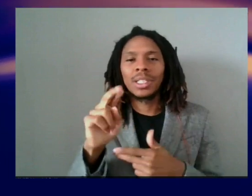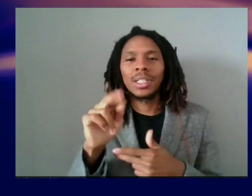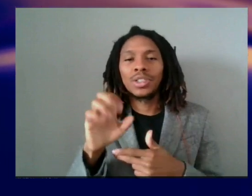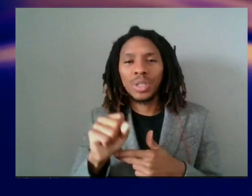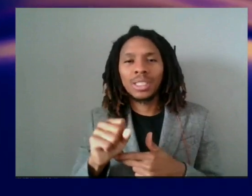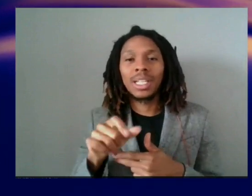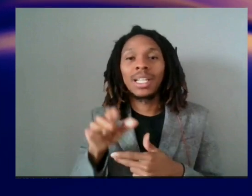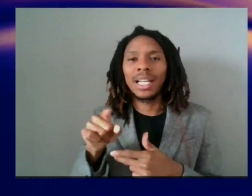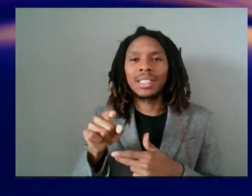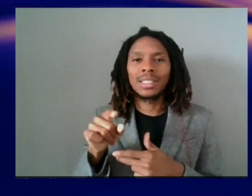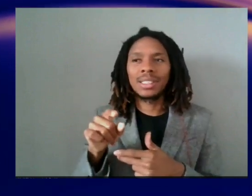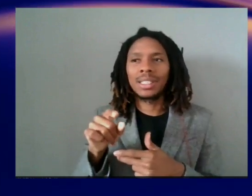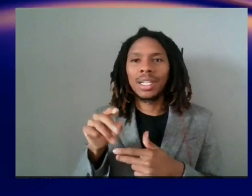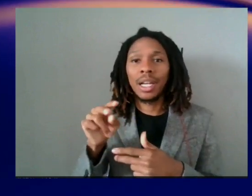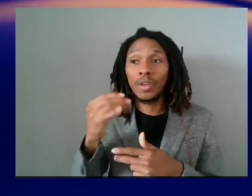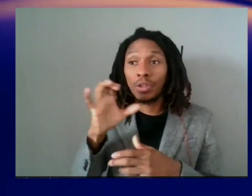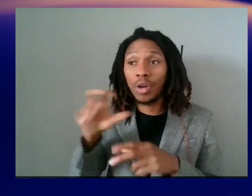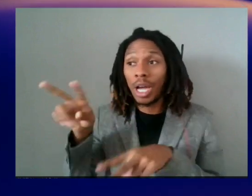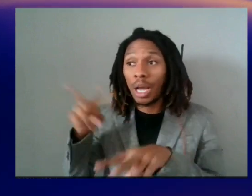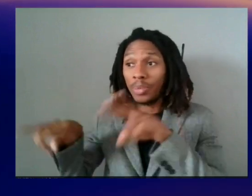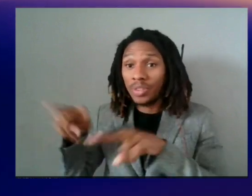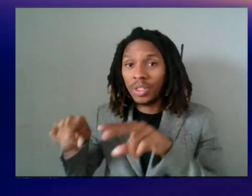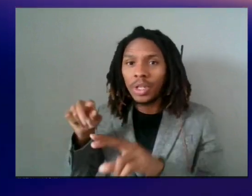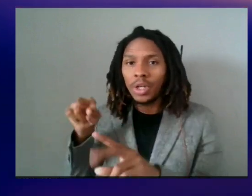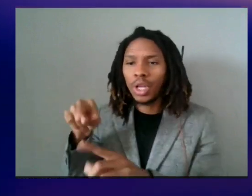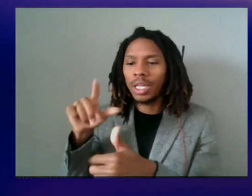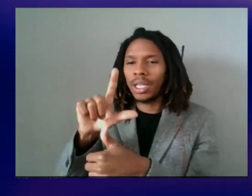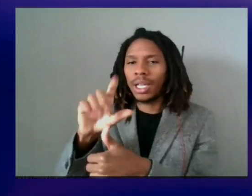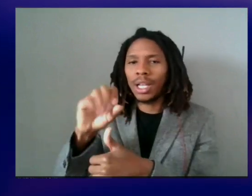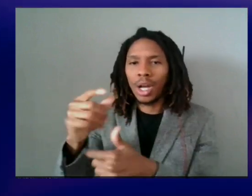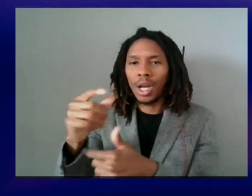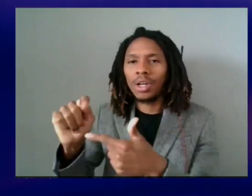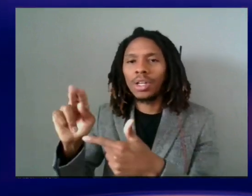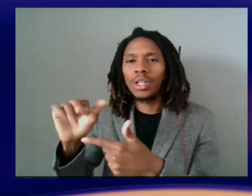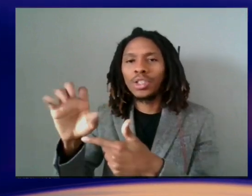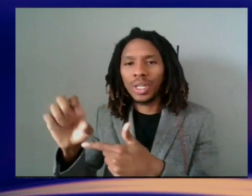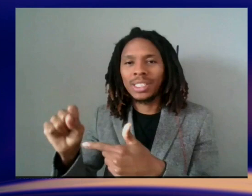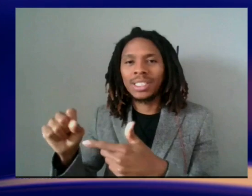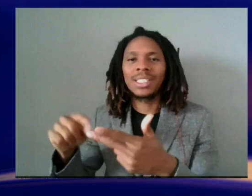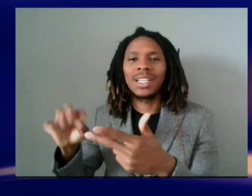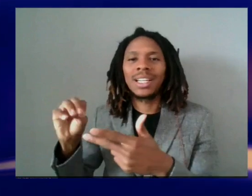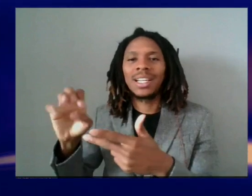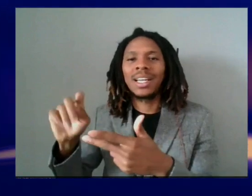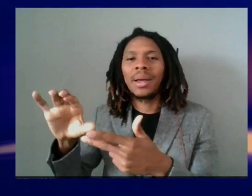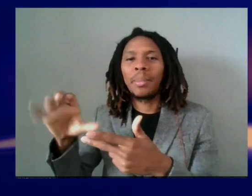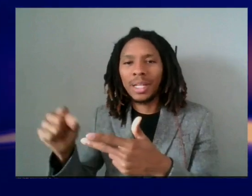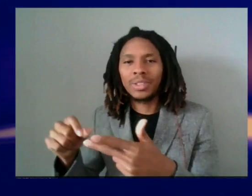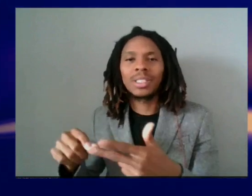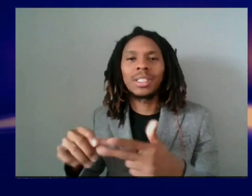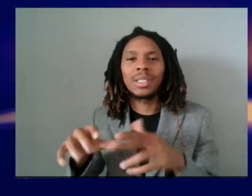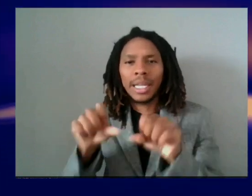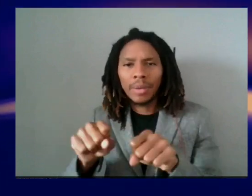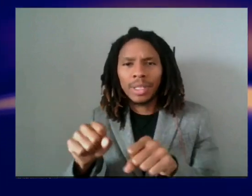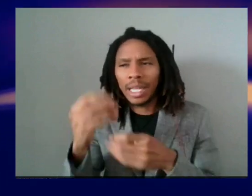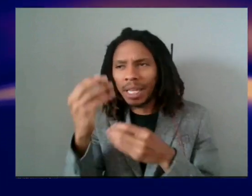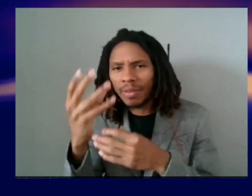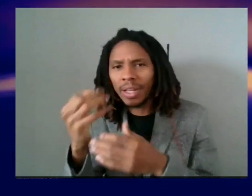@about logs metrics and traces as a three pillars. Observability you're gathering that data to help you in your observability initiatives.